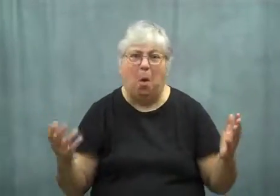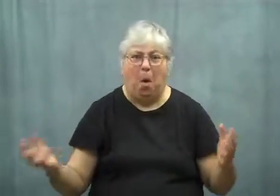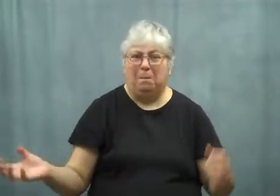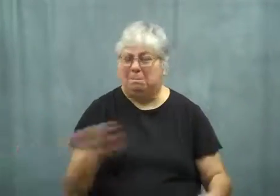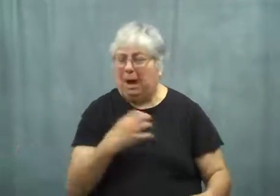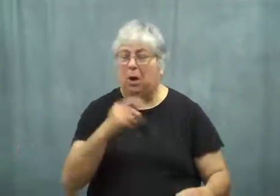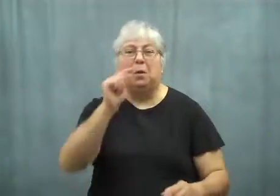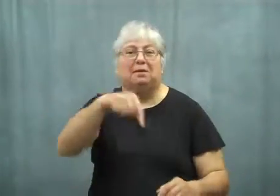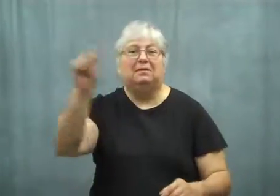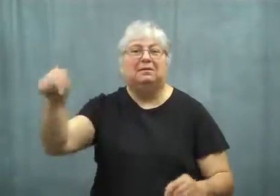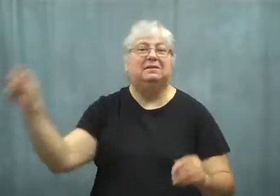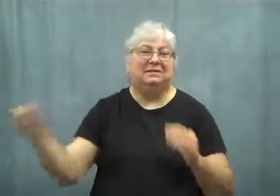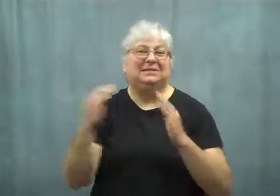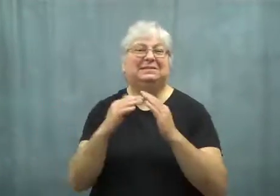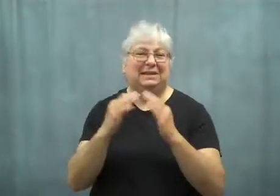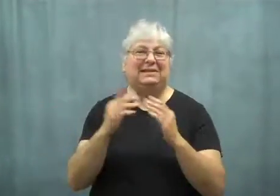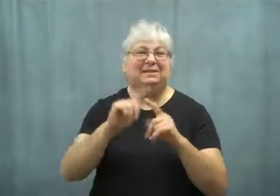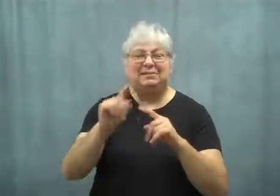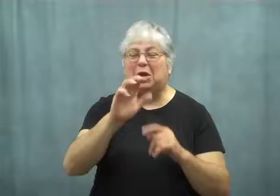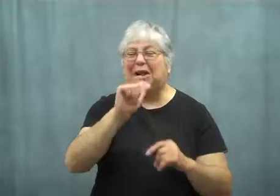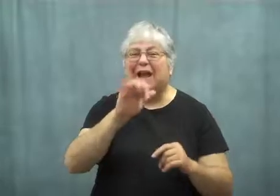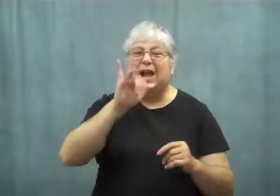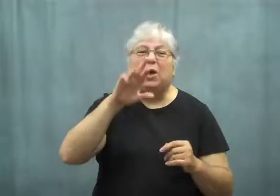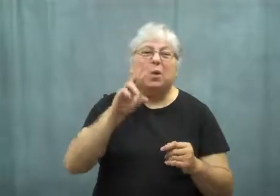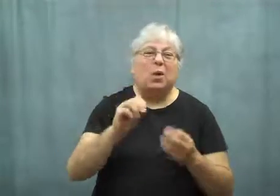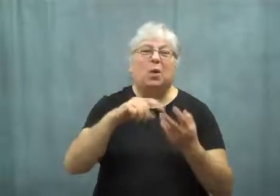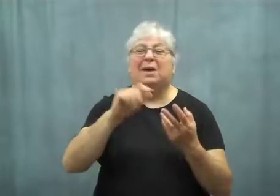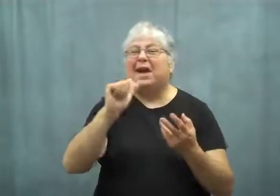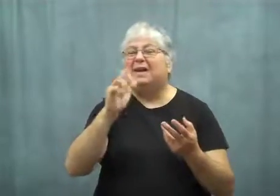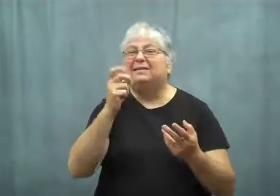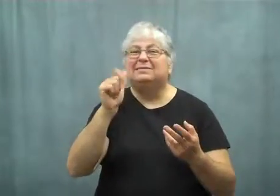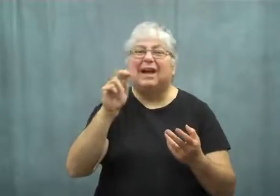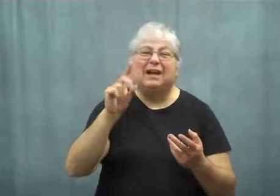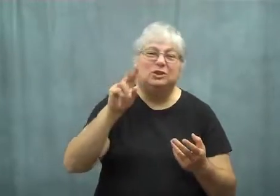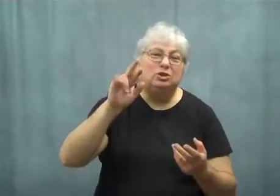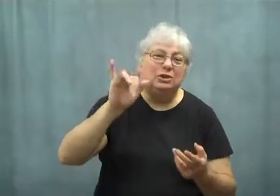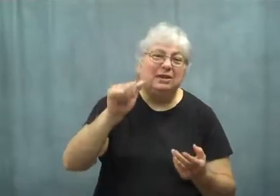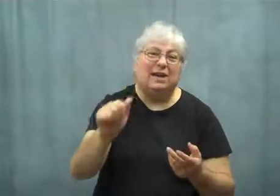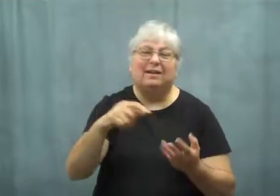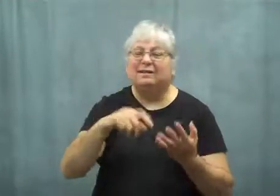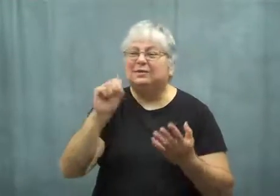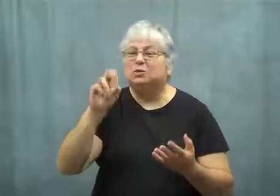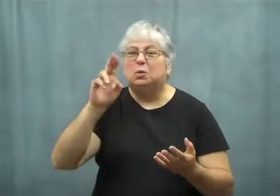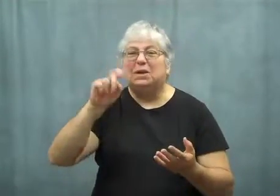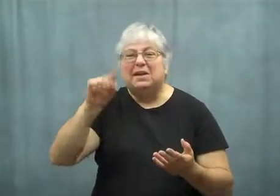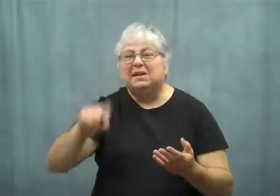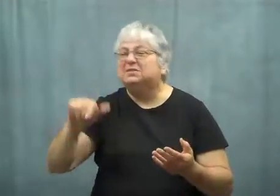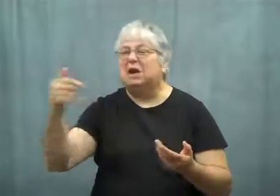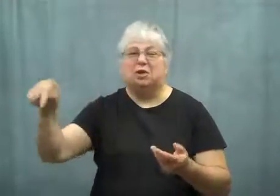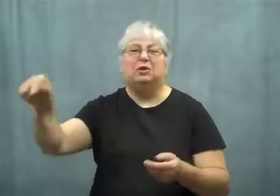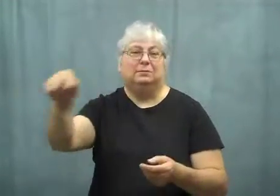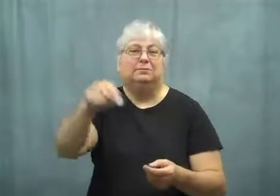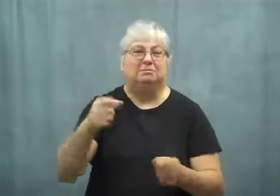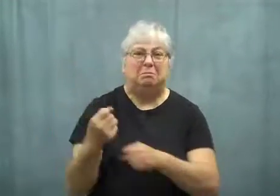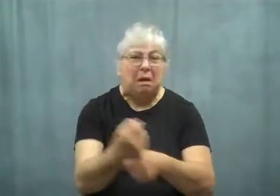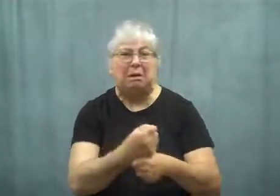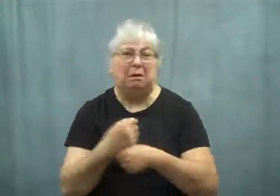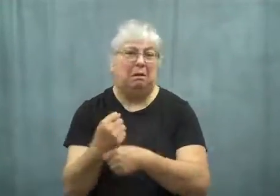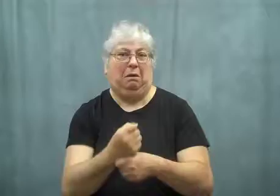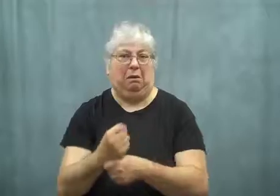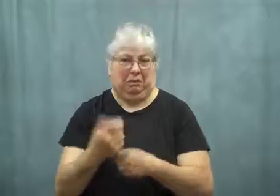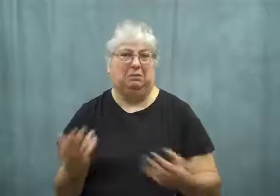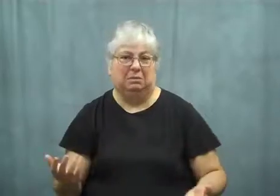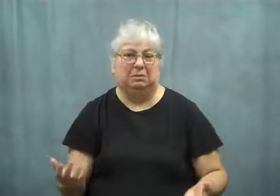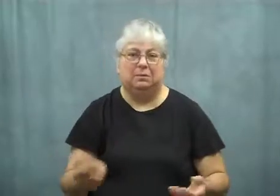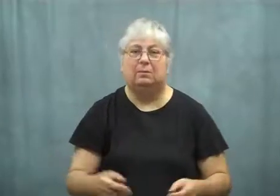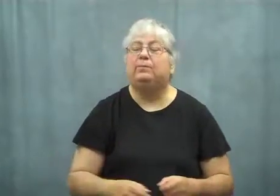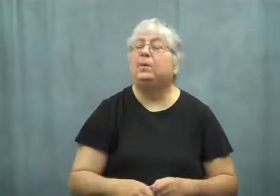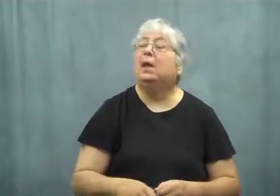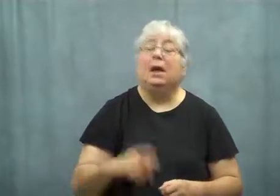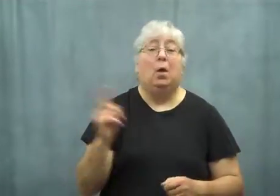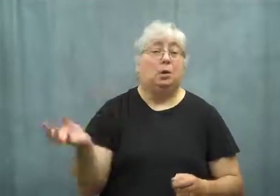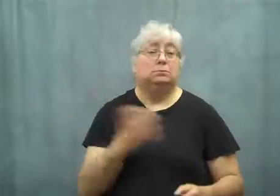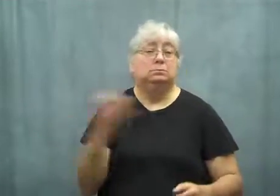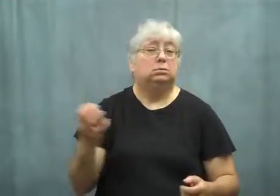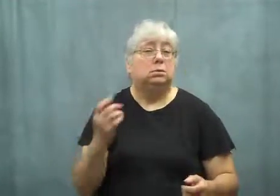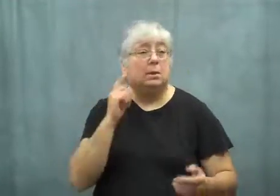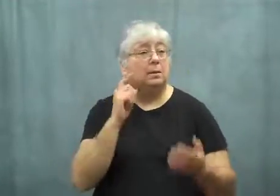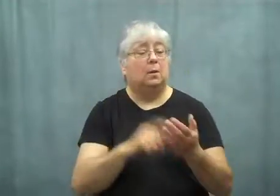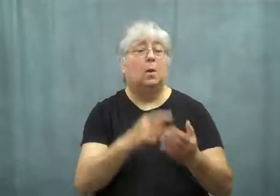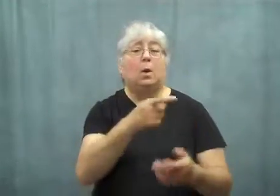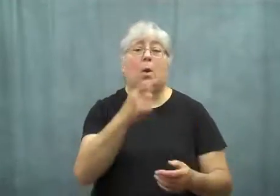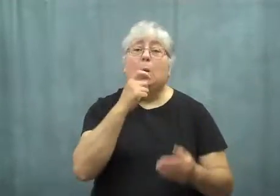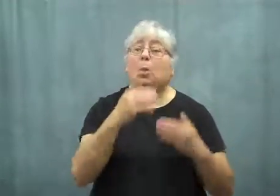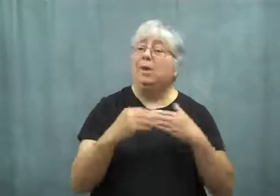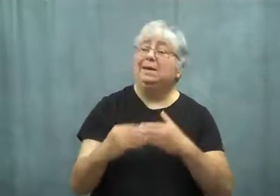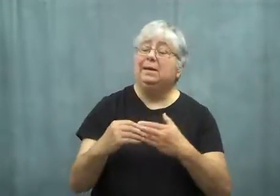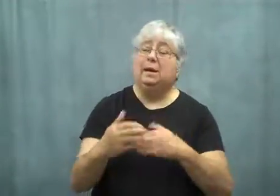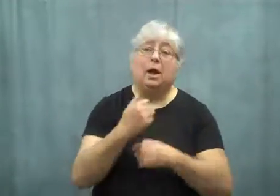Protests broke out in Cairo, Alexandria, Suez and other cities.